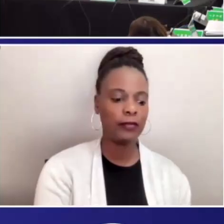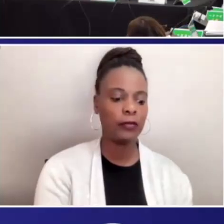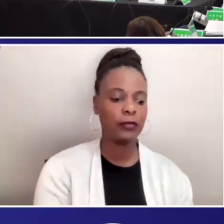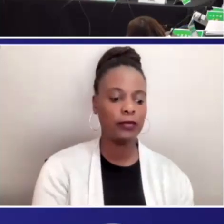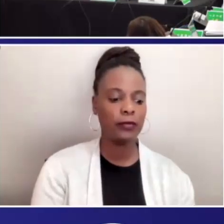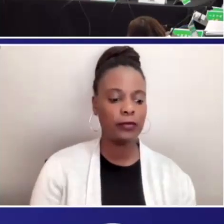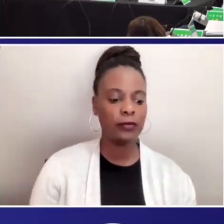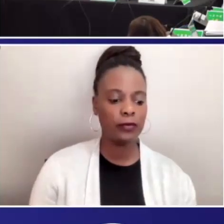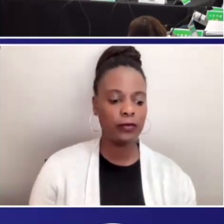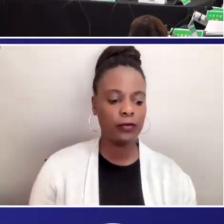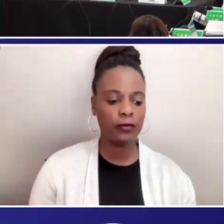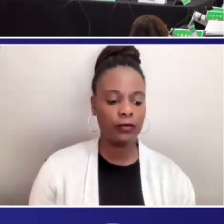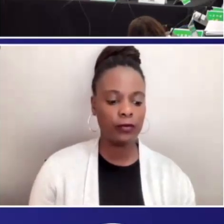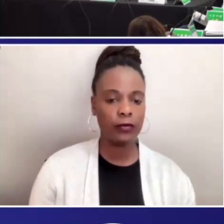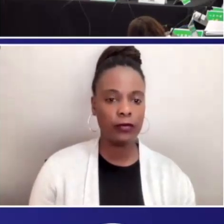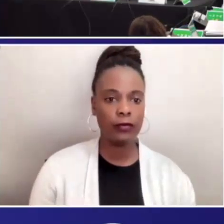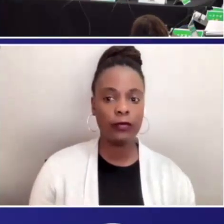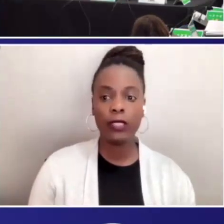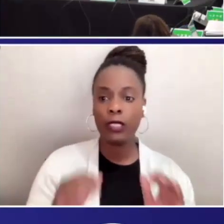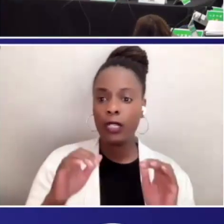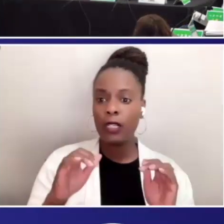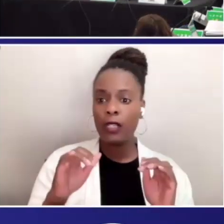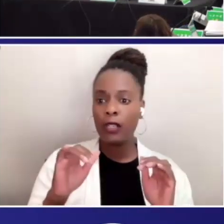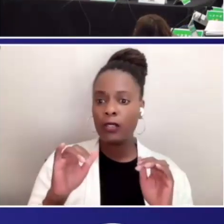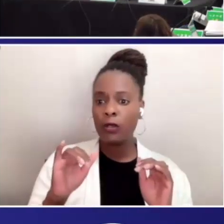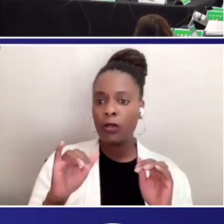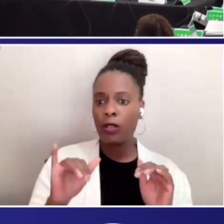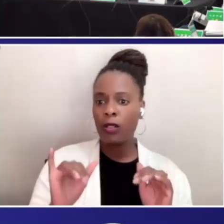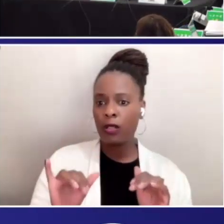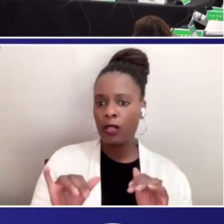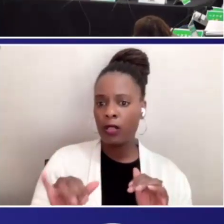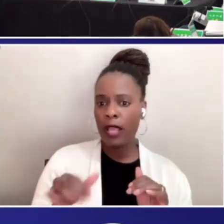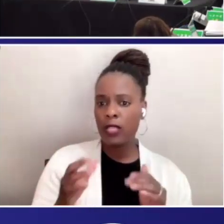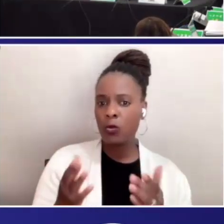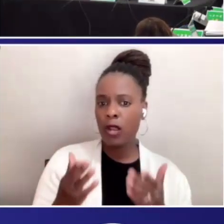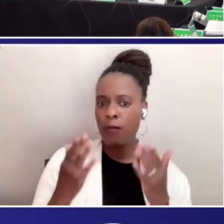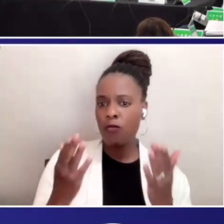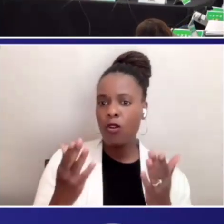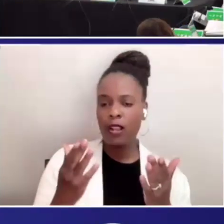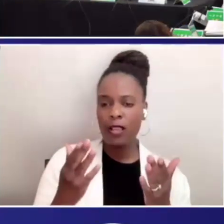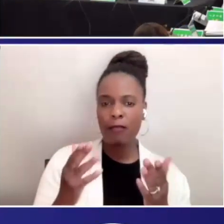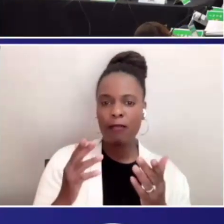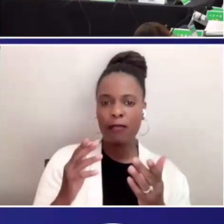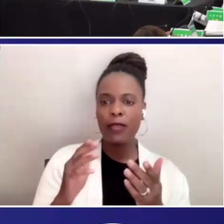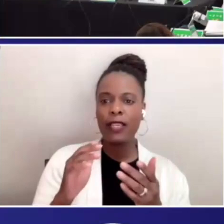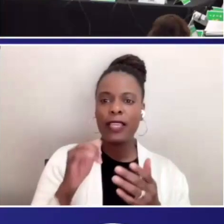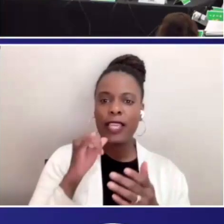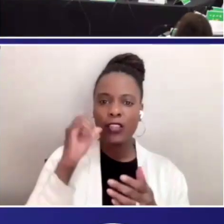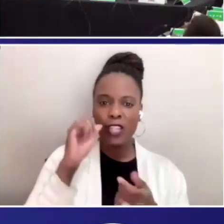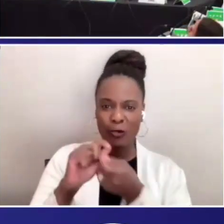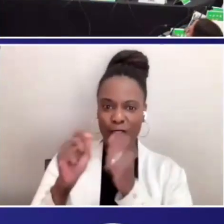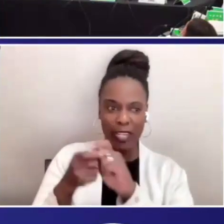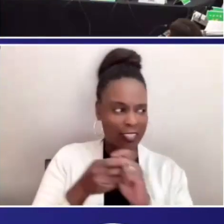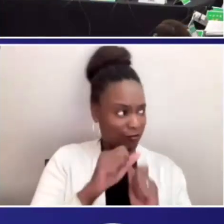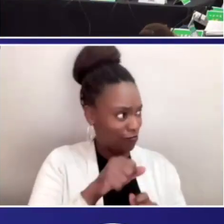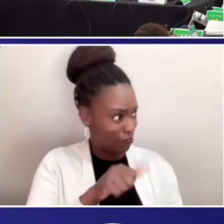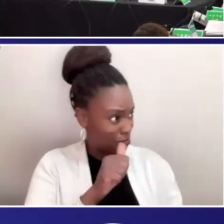Which is what I brought up yesterday. You changed it. Got it. Correct. We changed it because of you. See how well we listen.